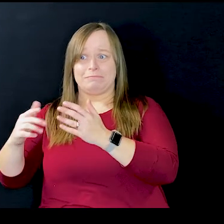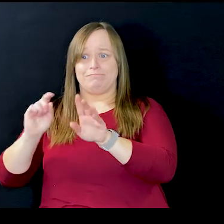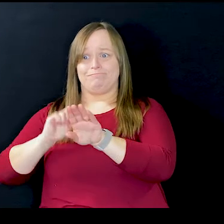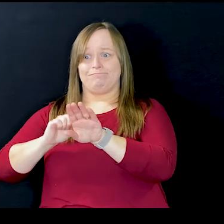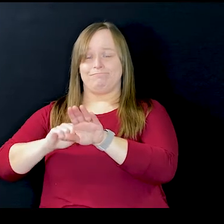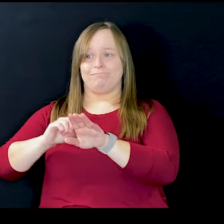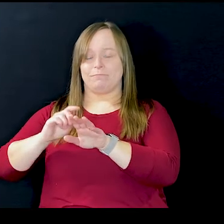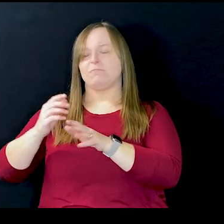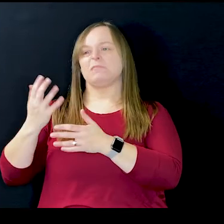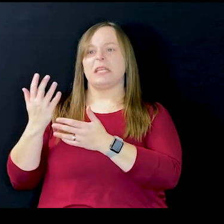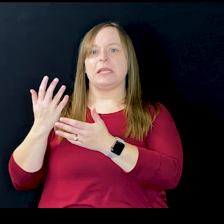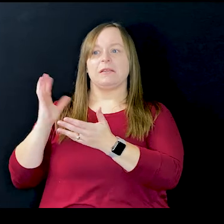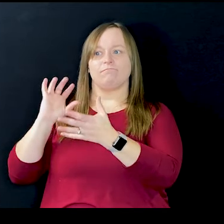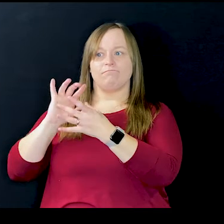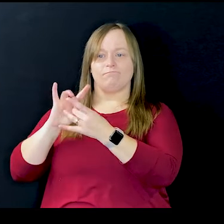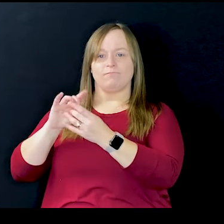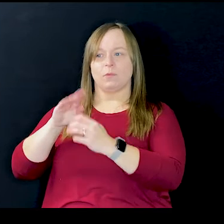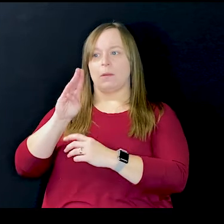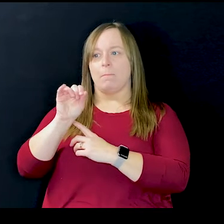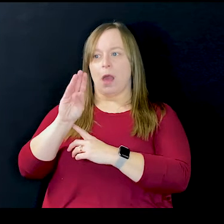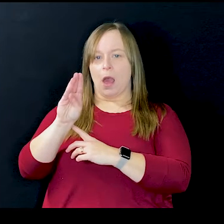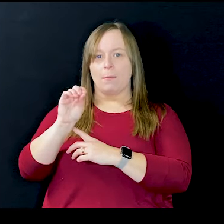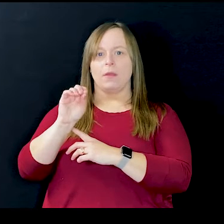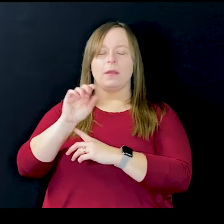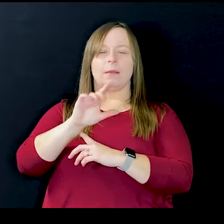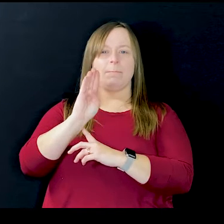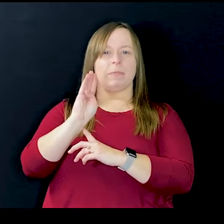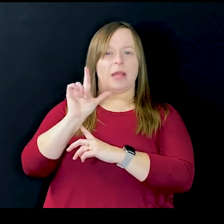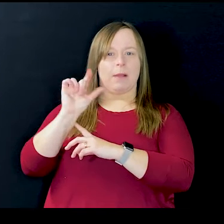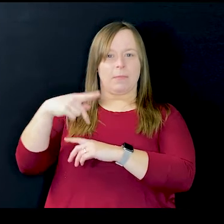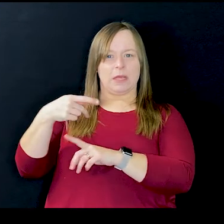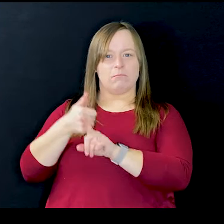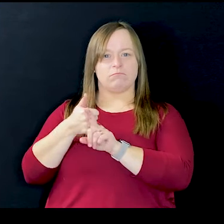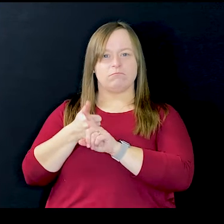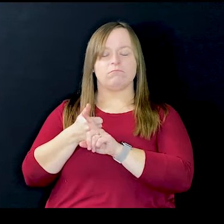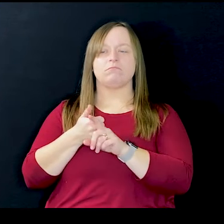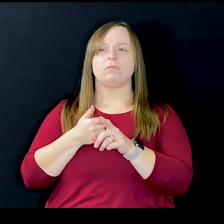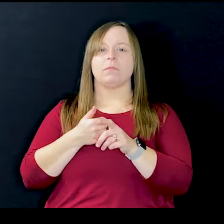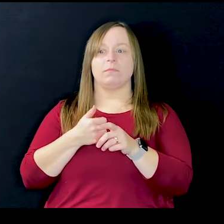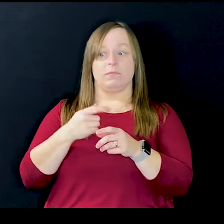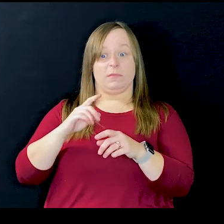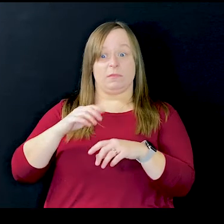And luckily, he hooked me up with Bob Elardo for VLP who basically was like, "Hey,